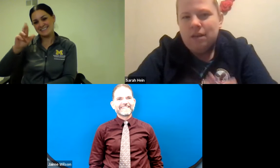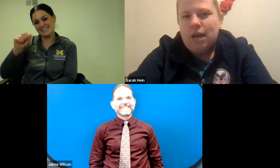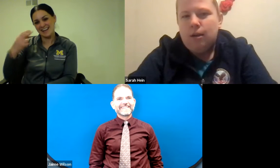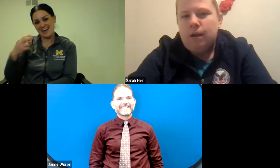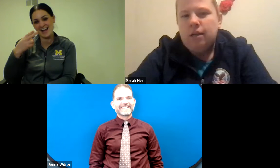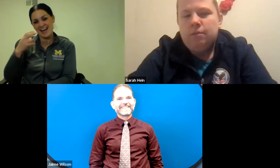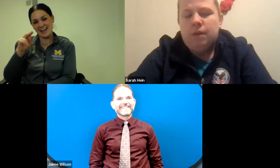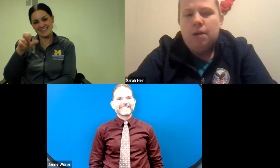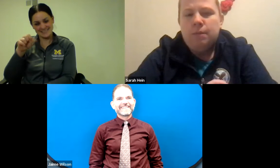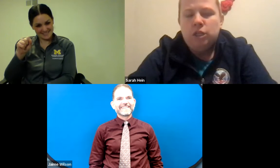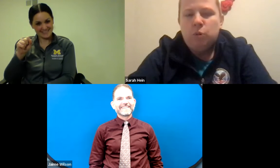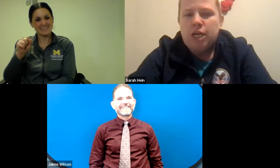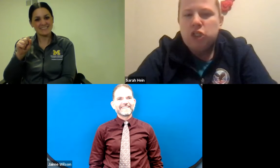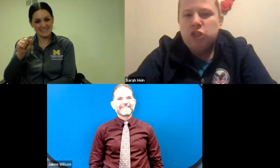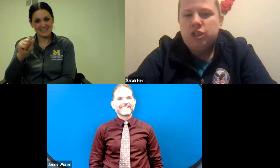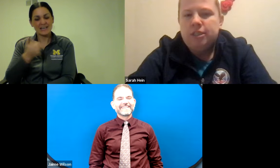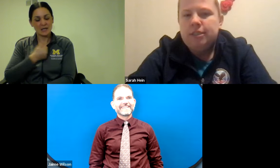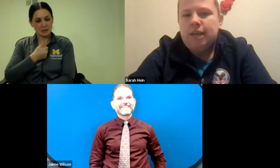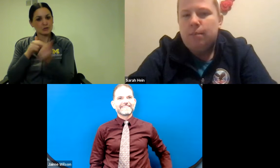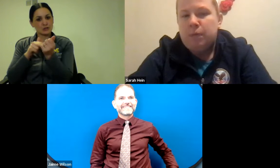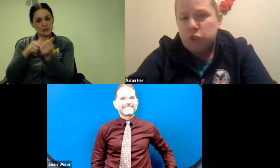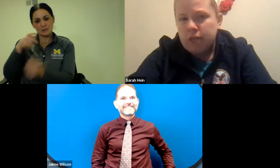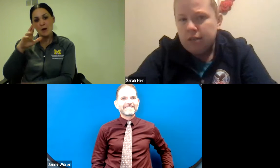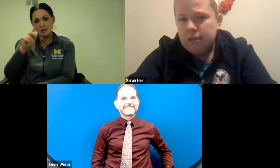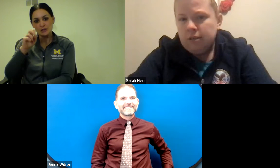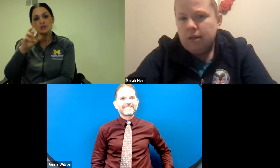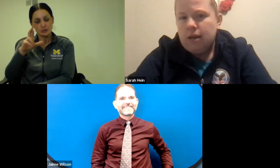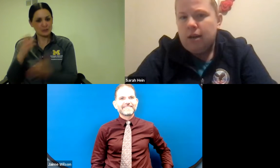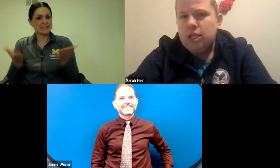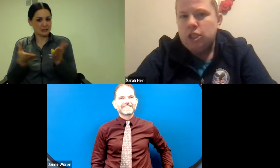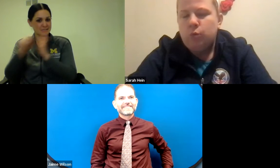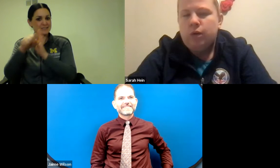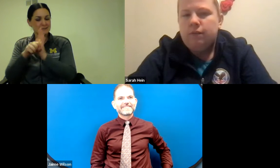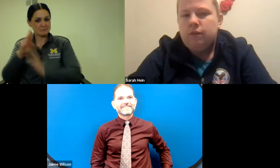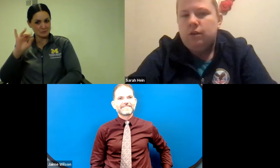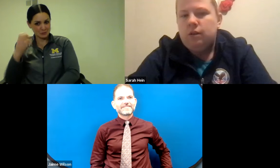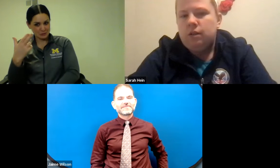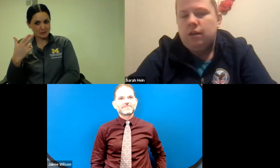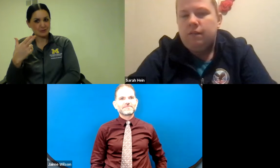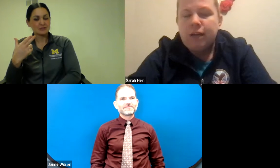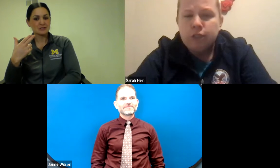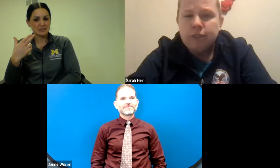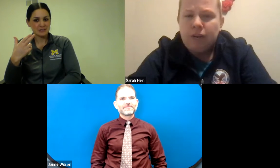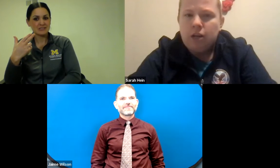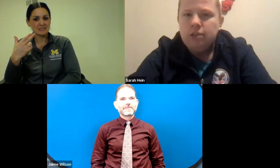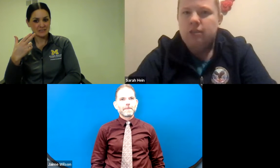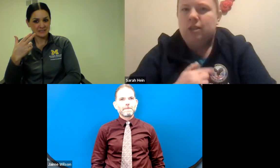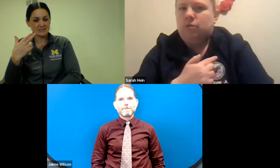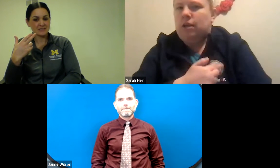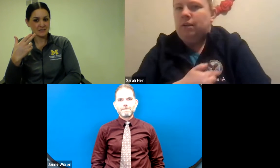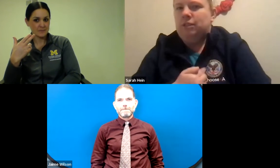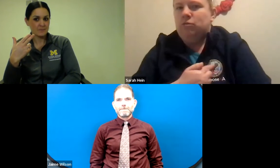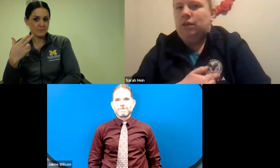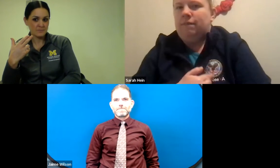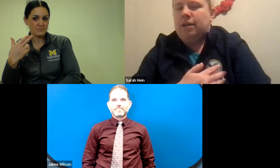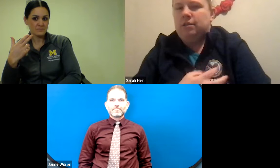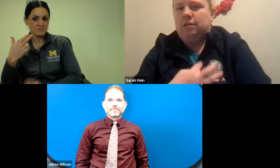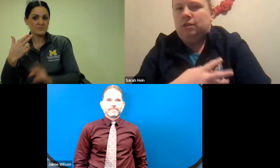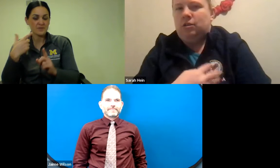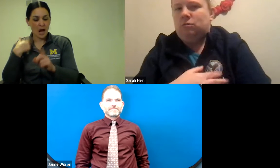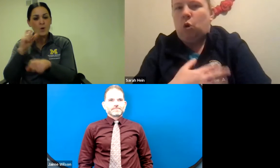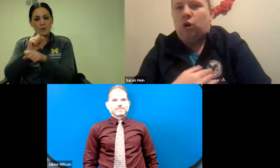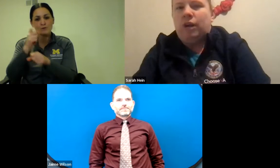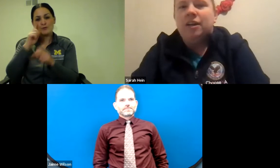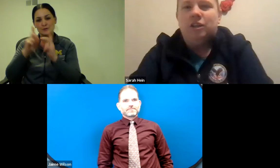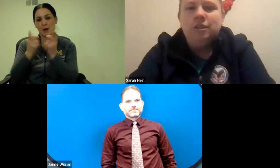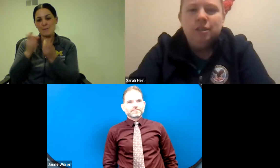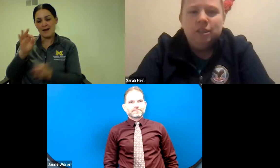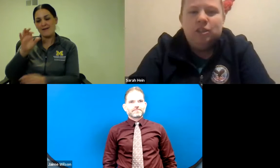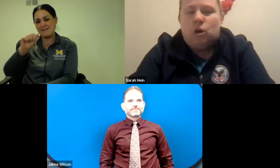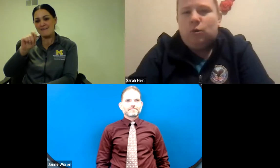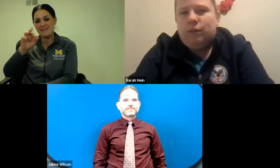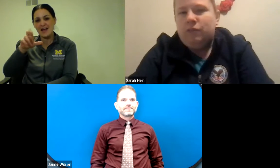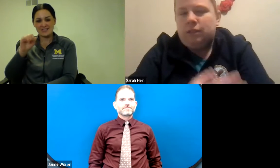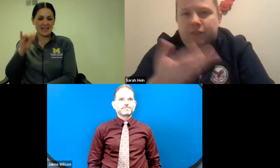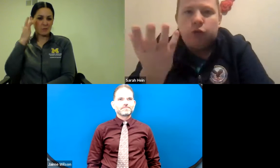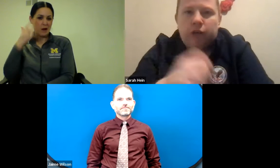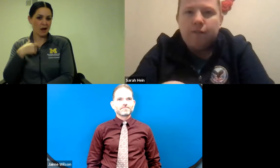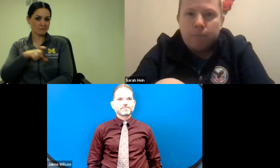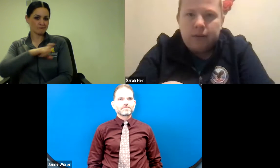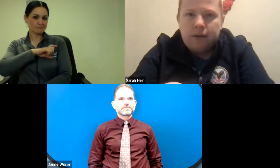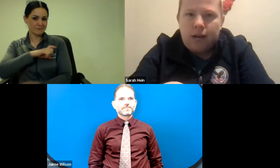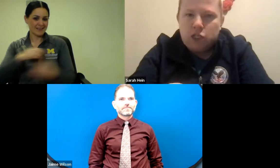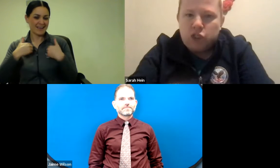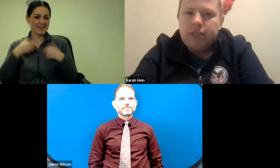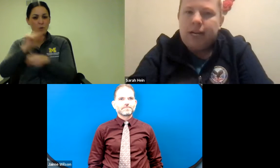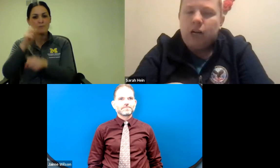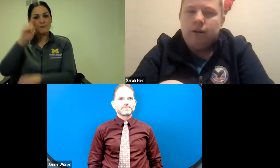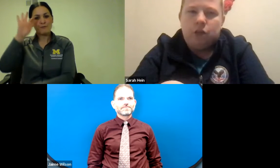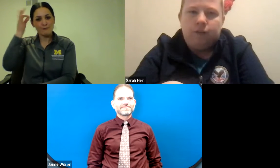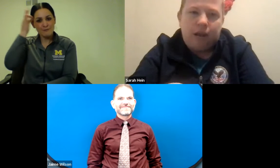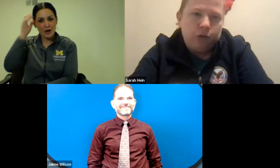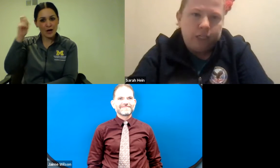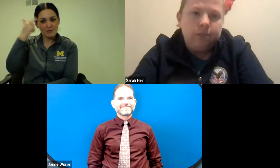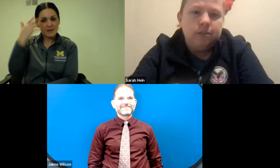Sarah Hein: and i'm i'm a and I actually